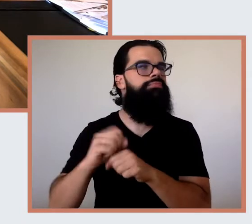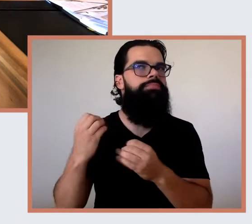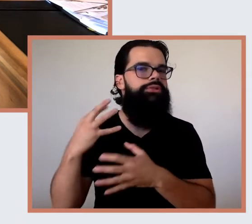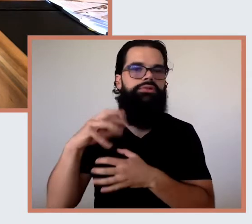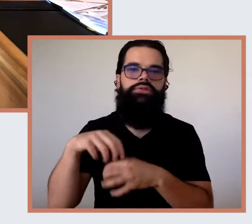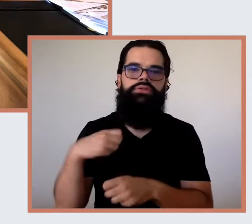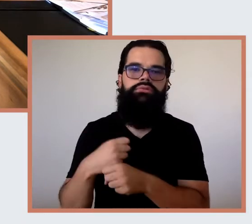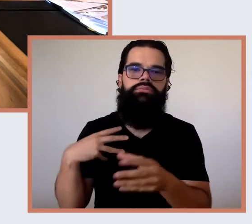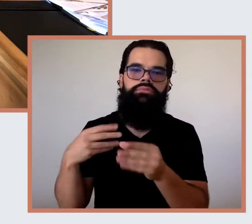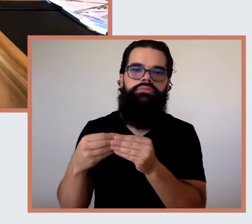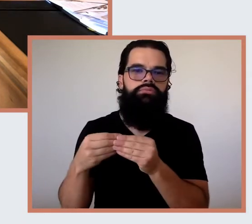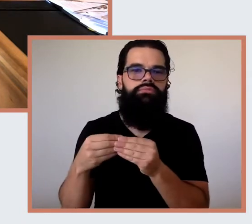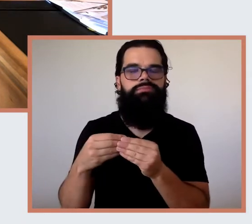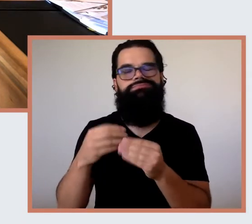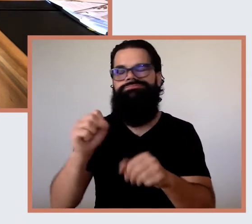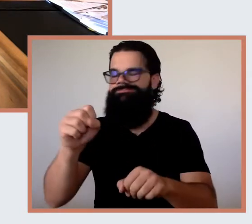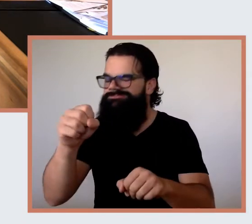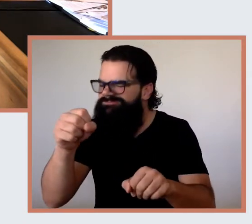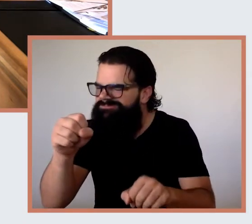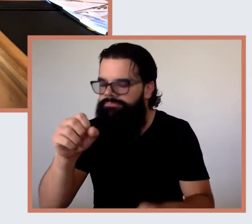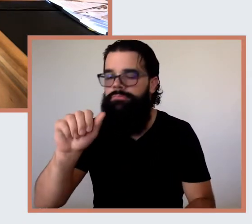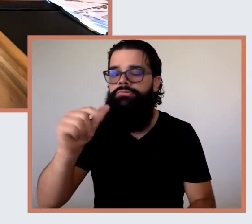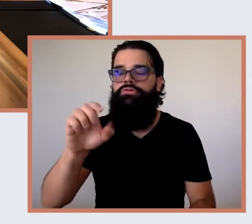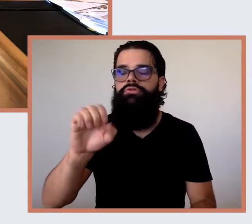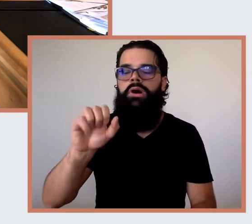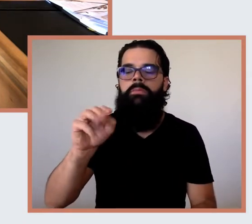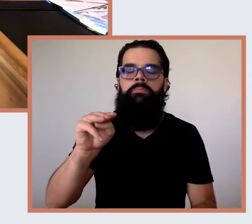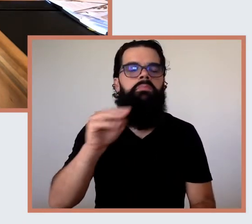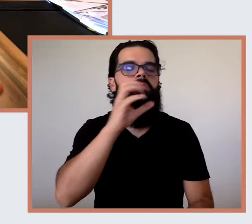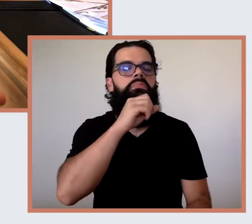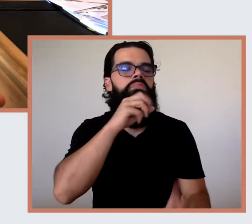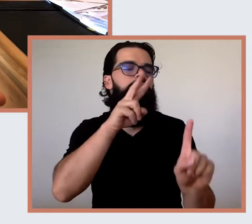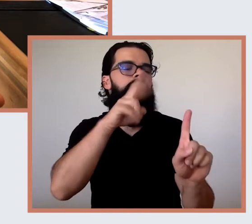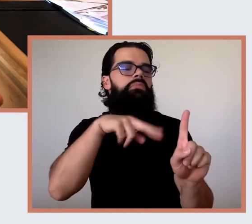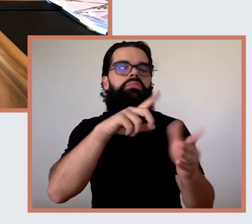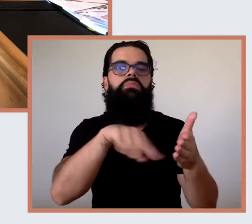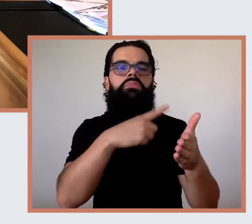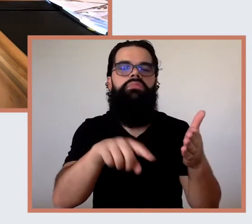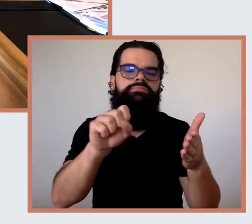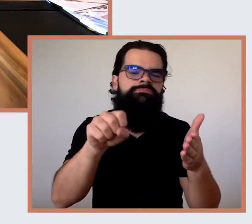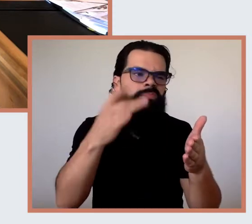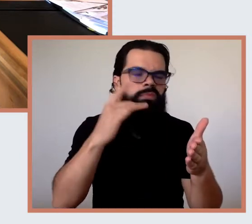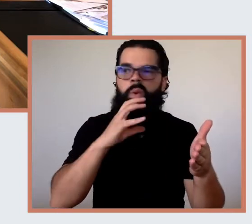and I've done it for a lot of years, but I also know that there is ageism in this business,